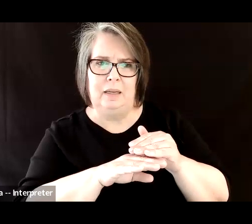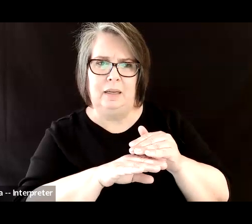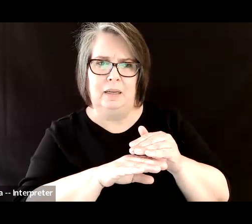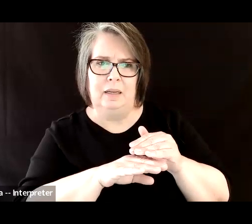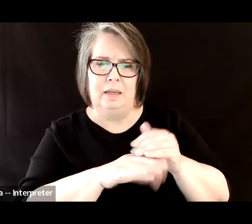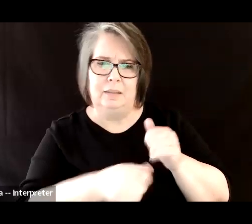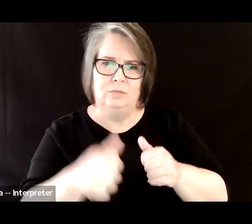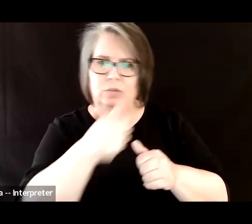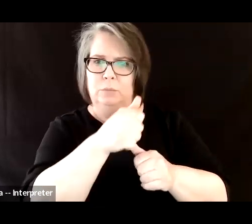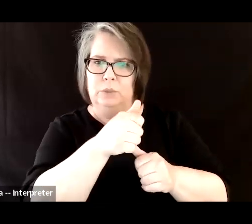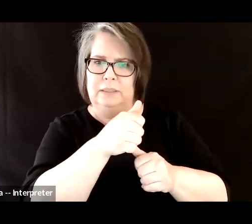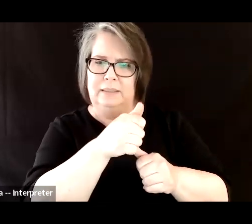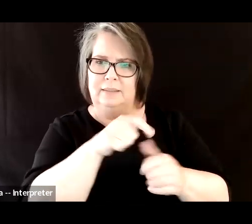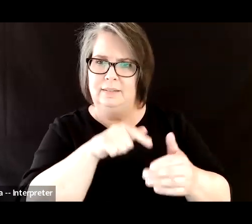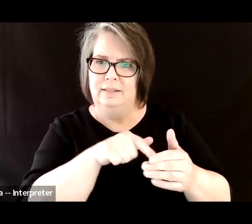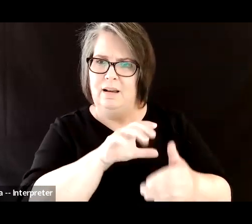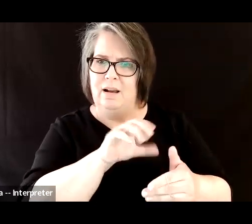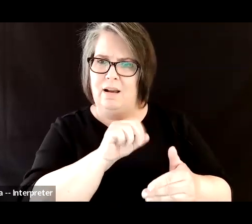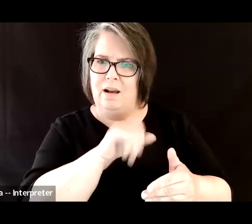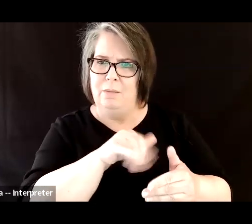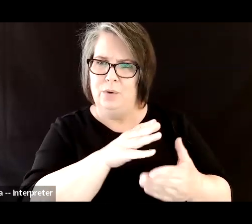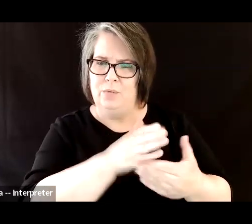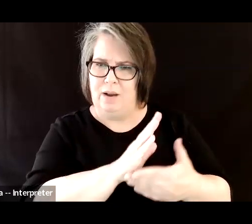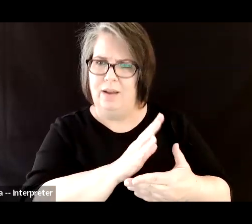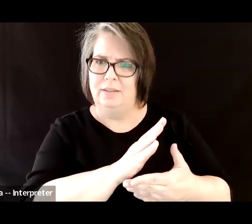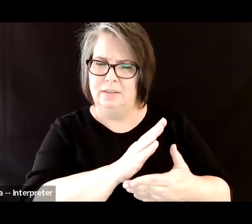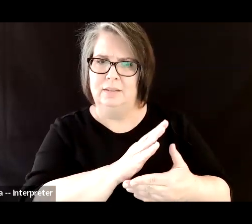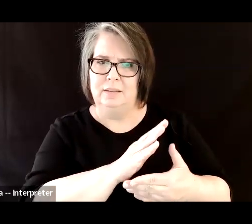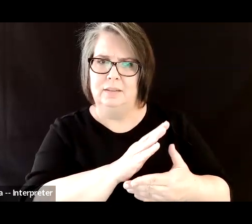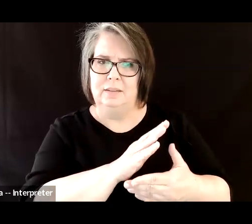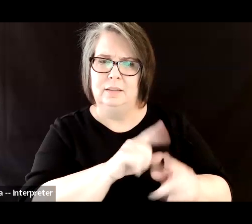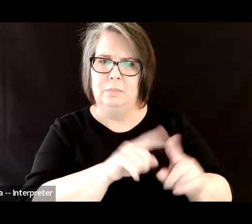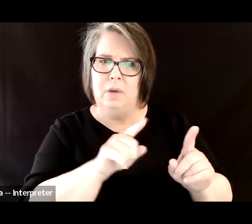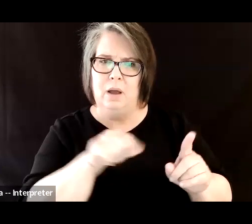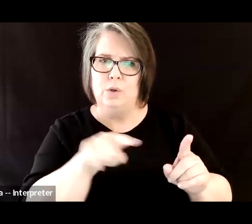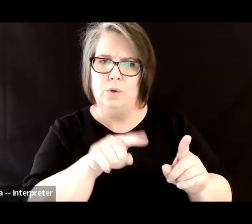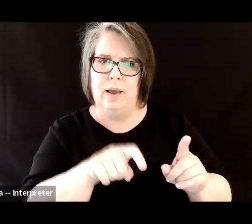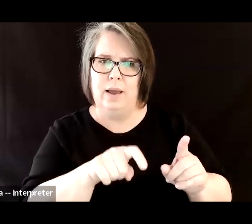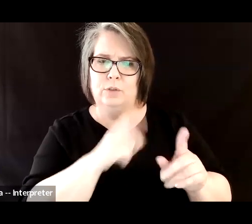supersedes copyright, but you do have to be careful.